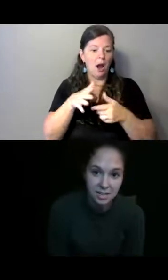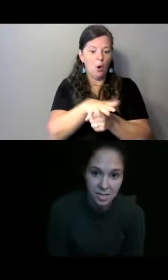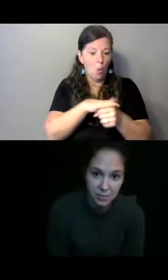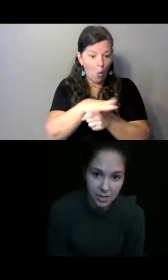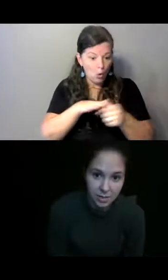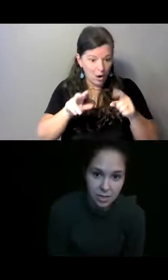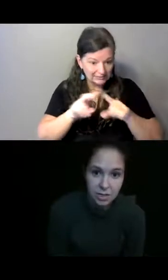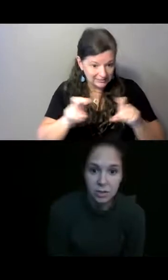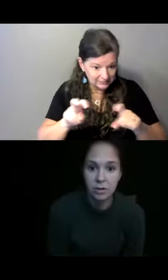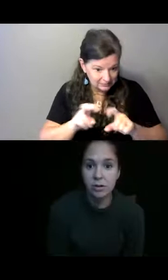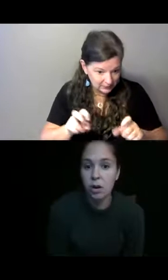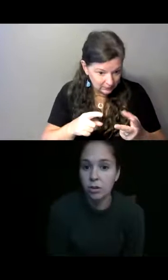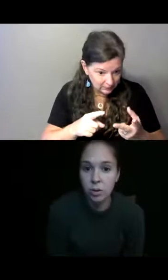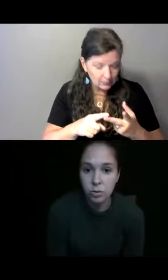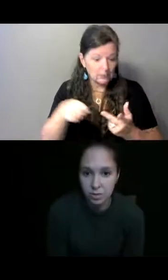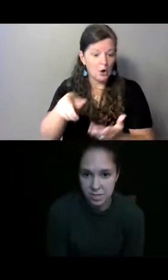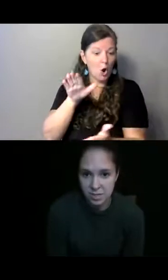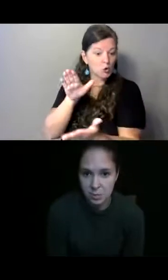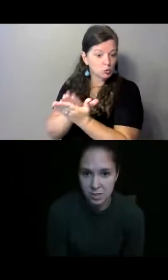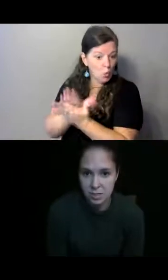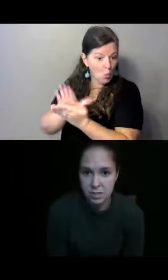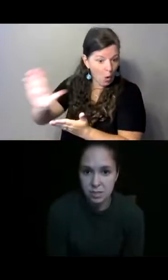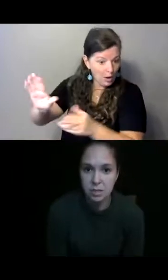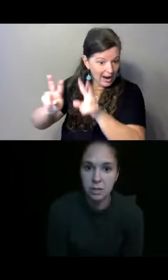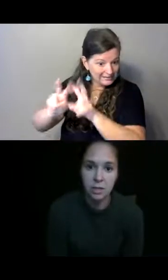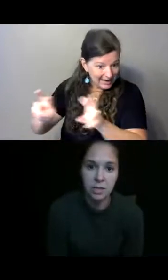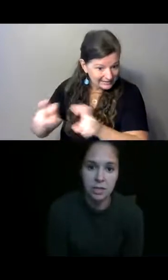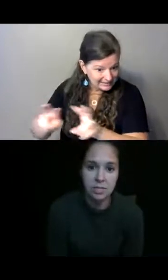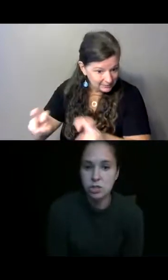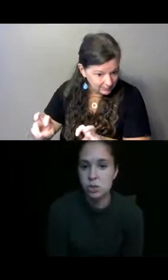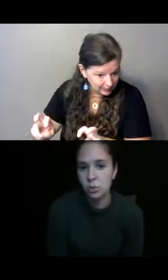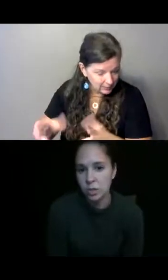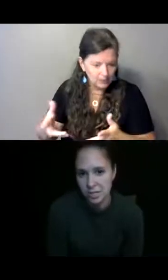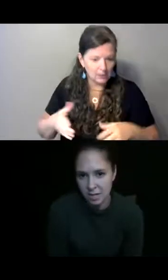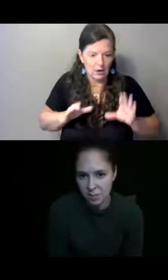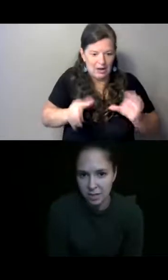assessment. There are local assessments. There is a school assessment.